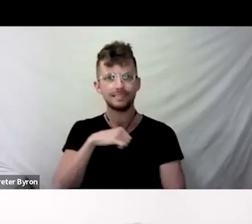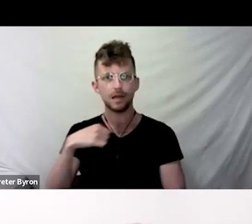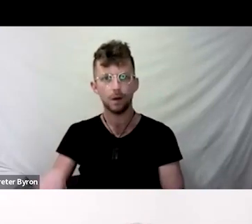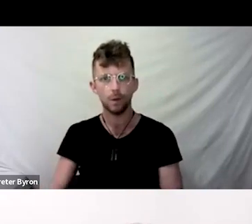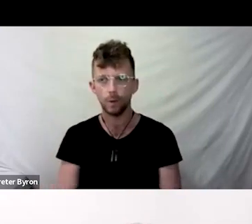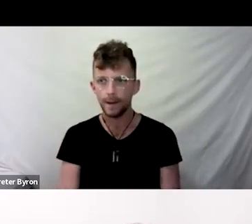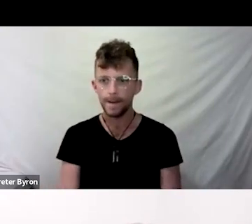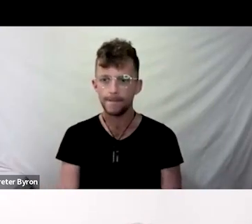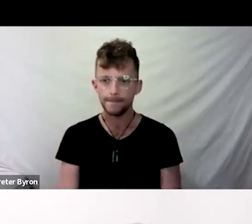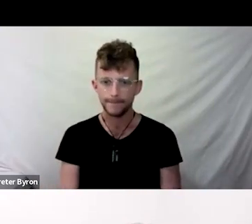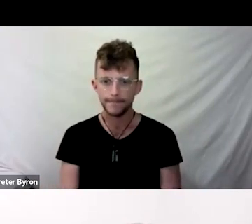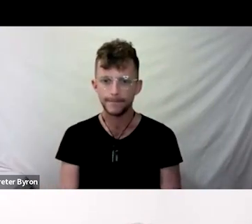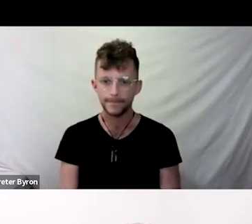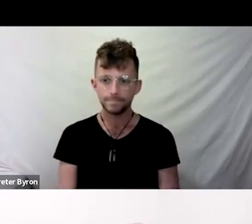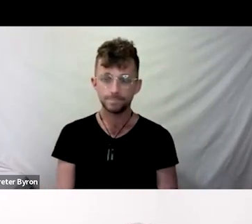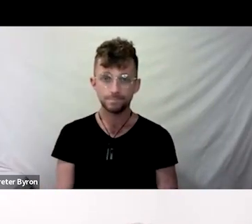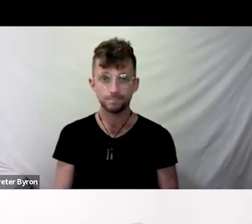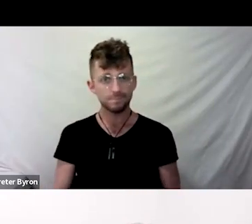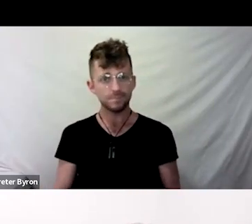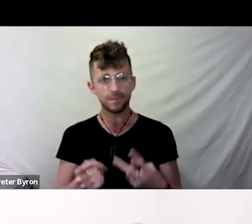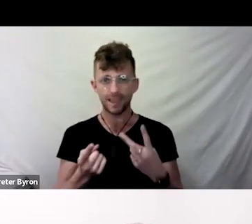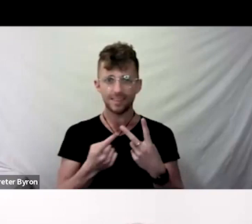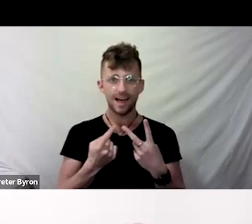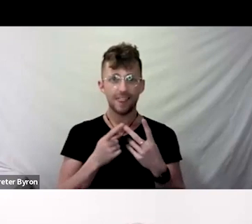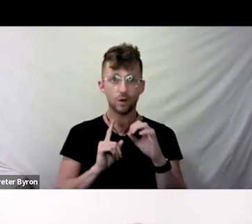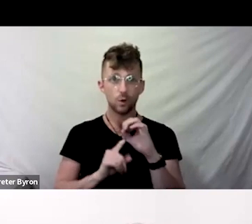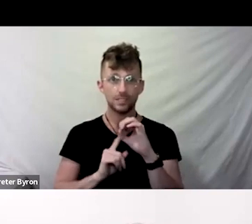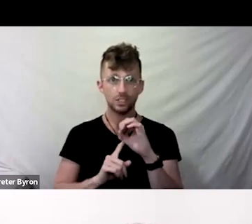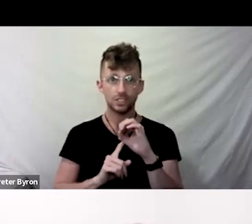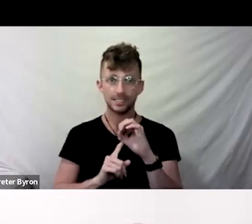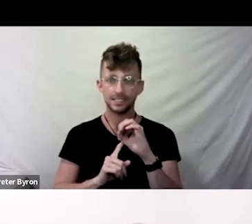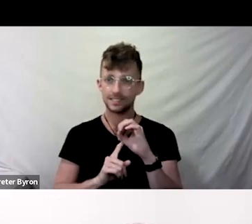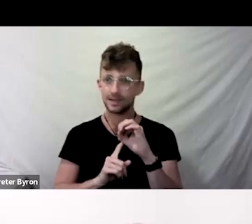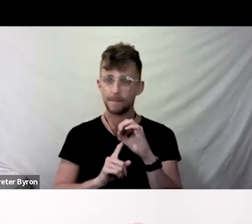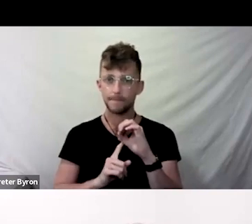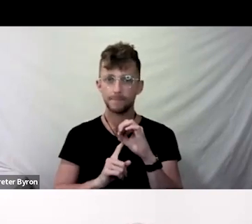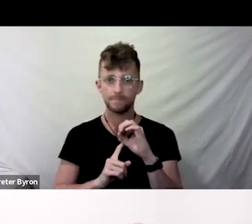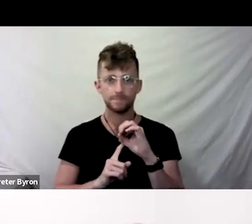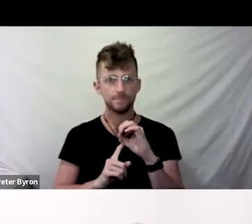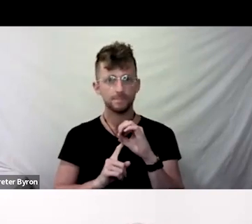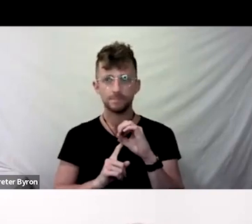And then the other question was, I want to go overseas